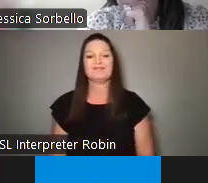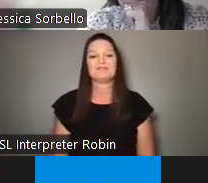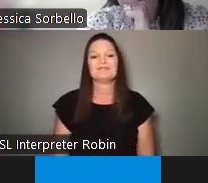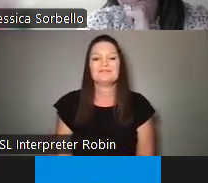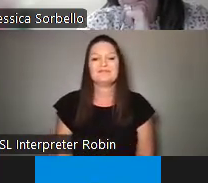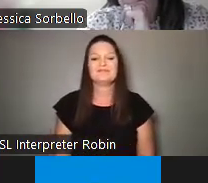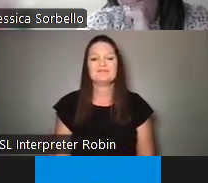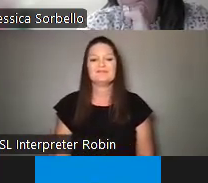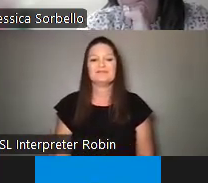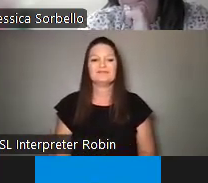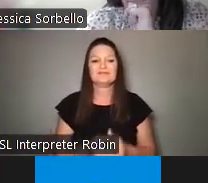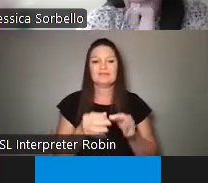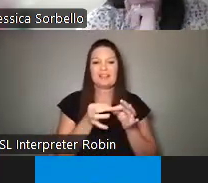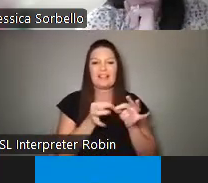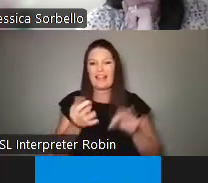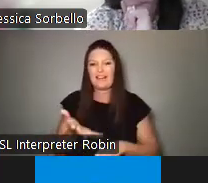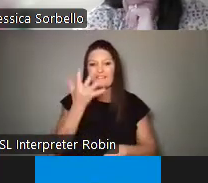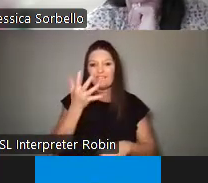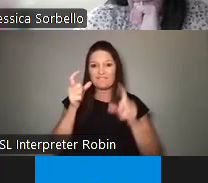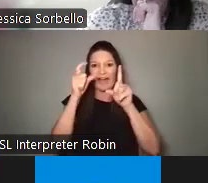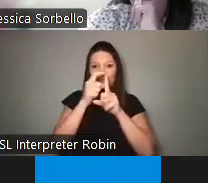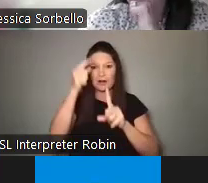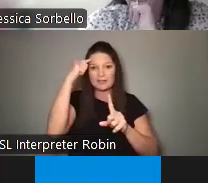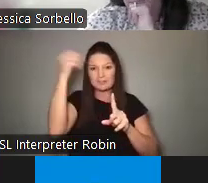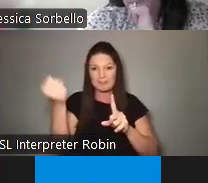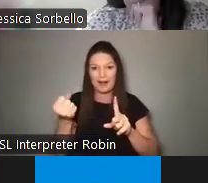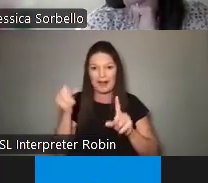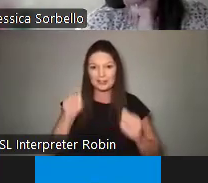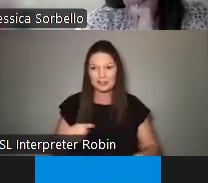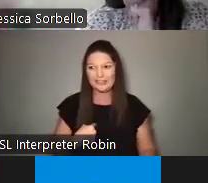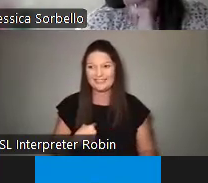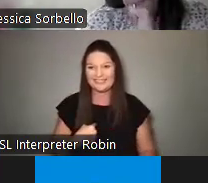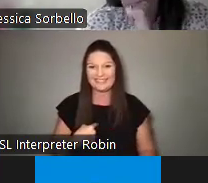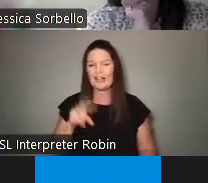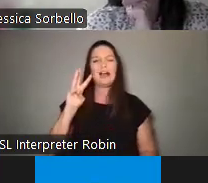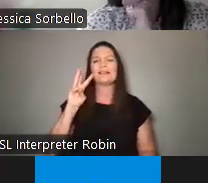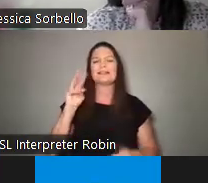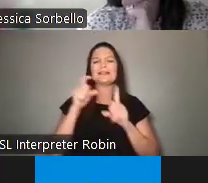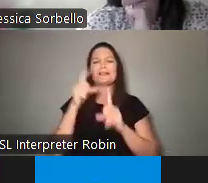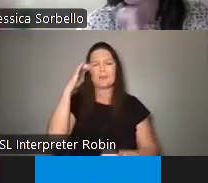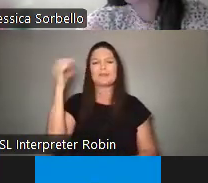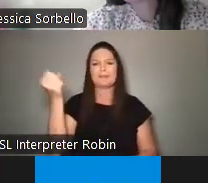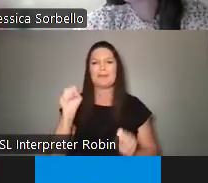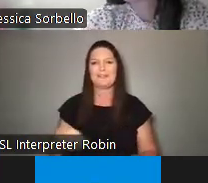»BLAISE BRYANT: That's because it was six words and I could memorize it.